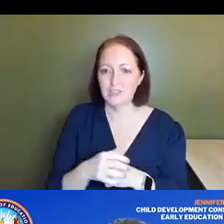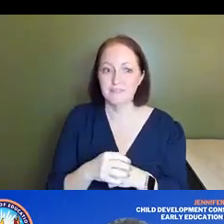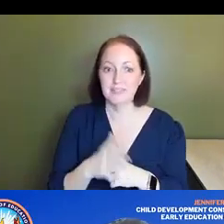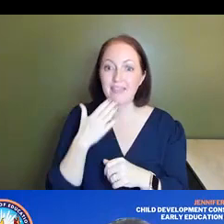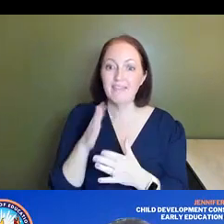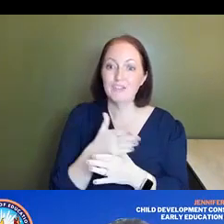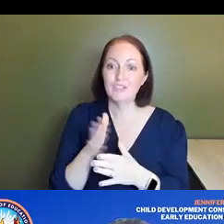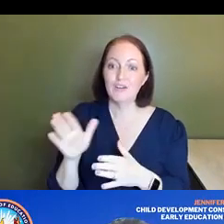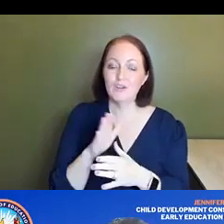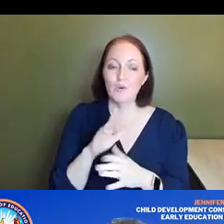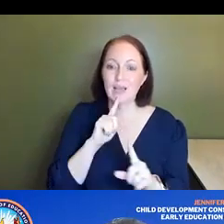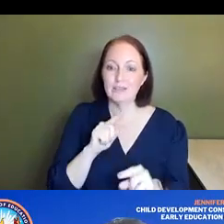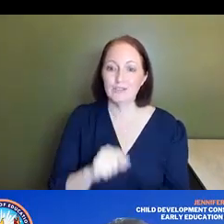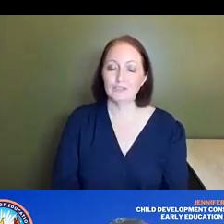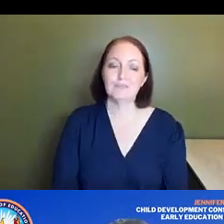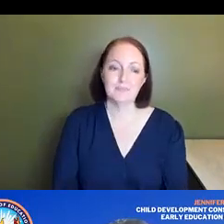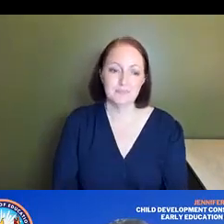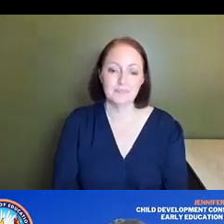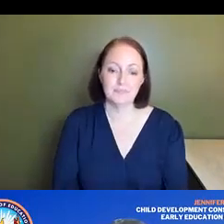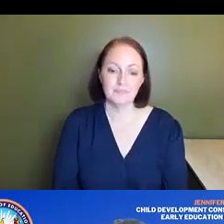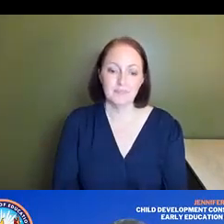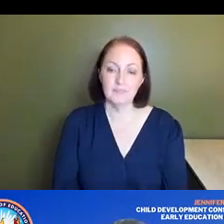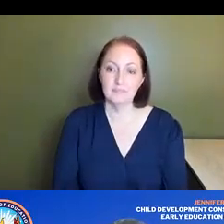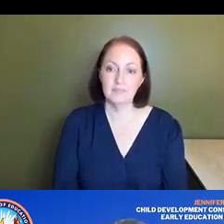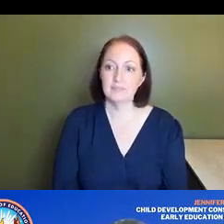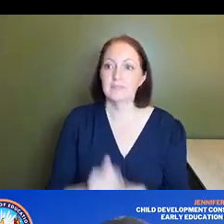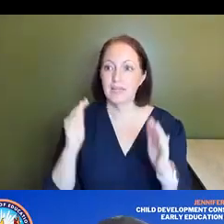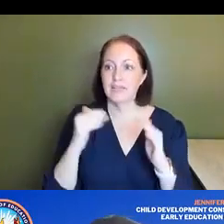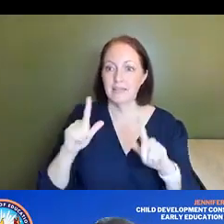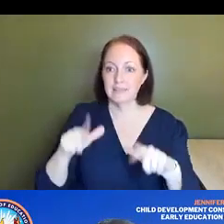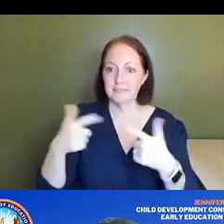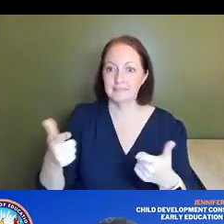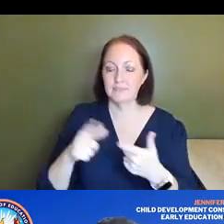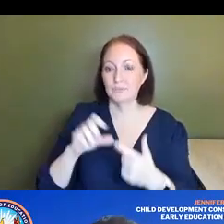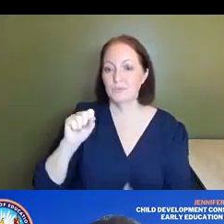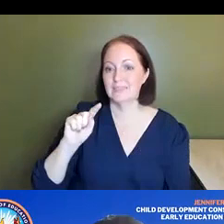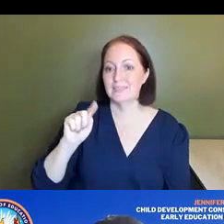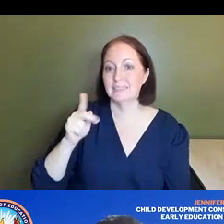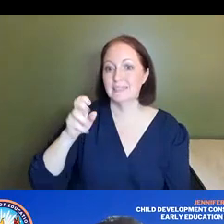polls Bri. And next I’ll hand it off to Stephen Propheter.